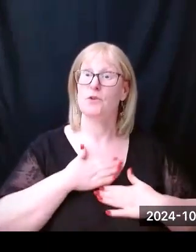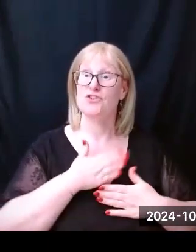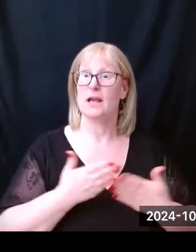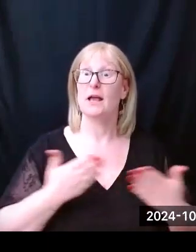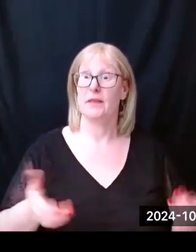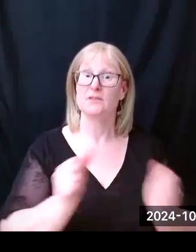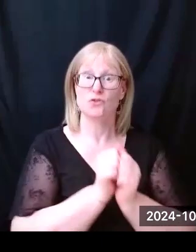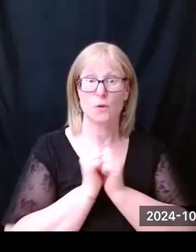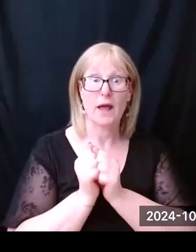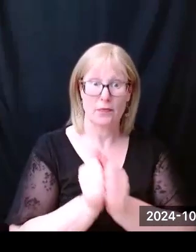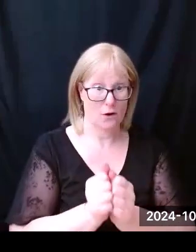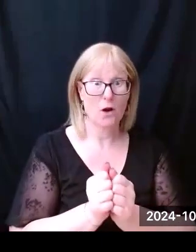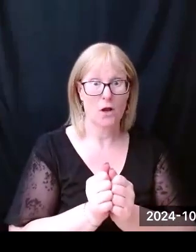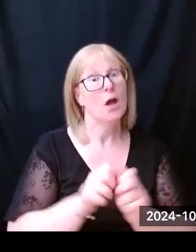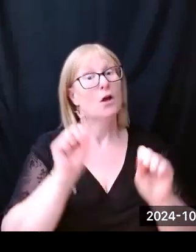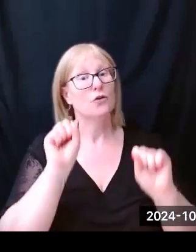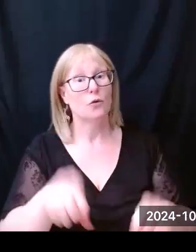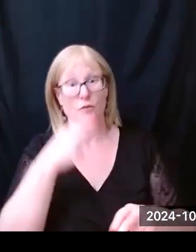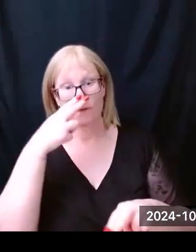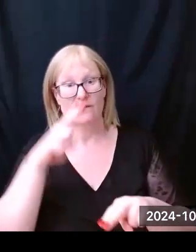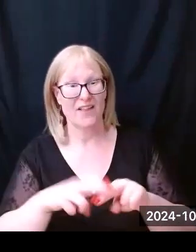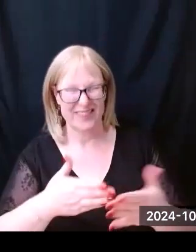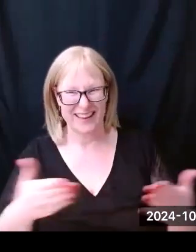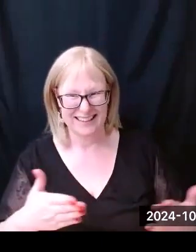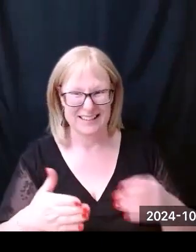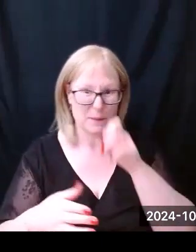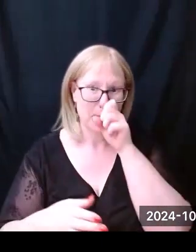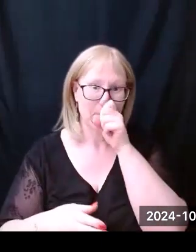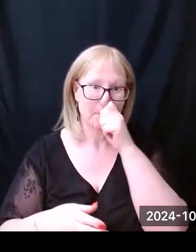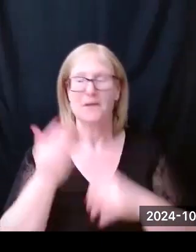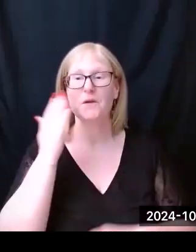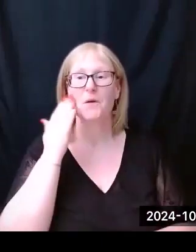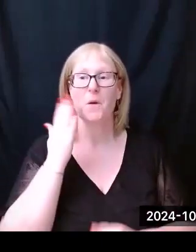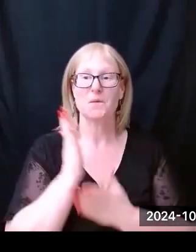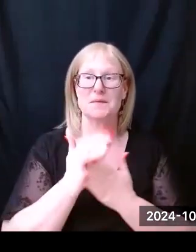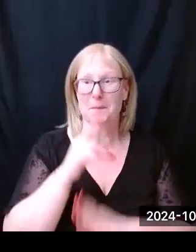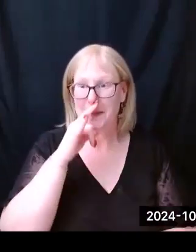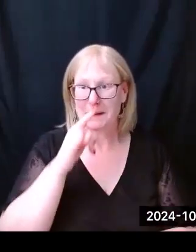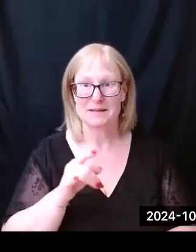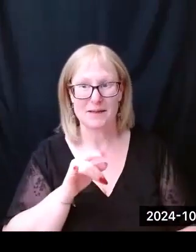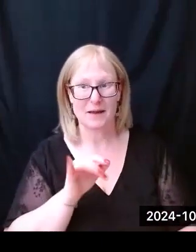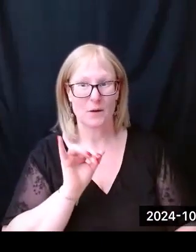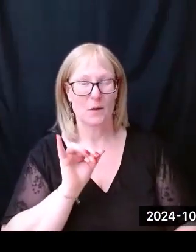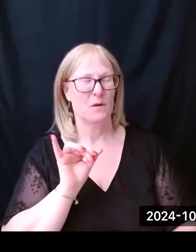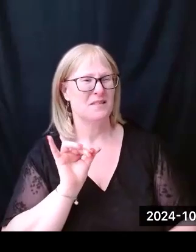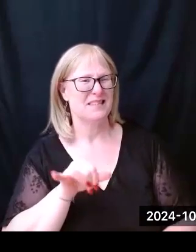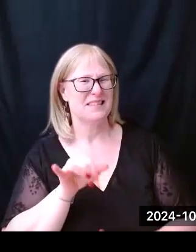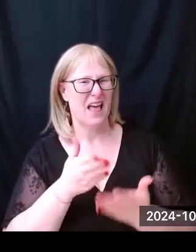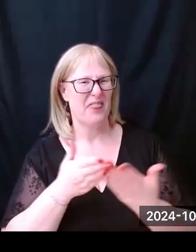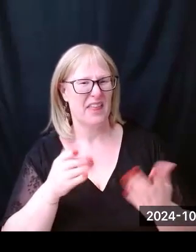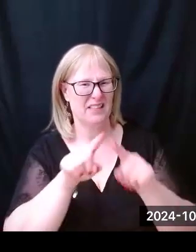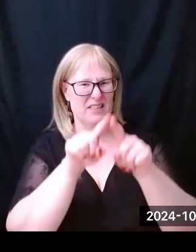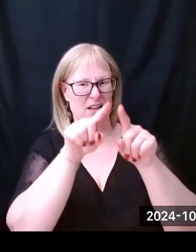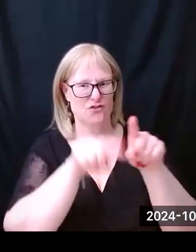Right. This is where you can do fun things like, you know, some of the kids are like, what's that thing that's round and like music comes from it?